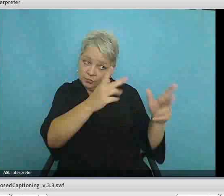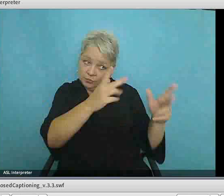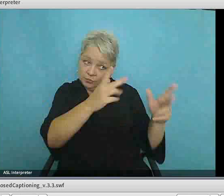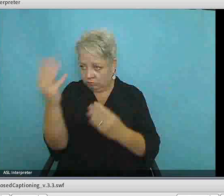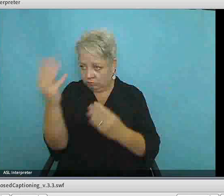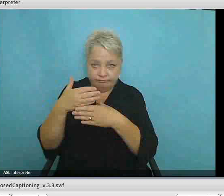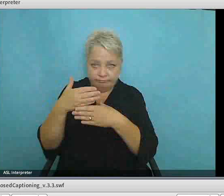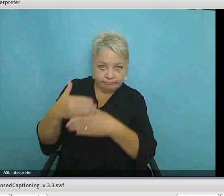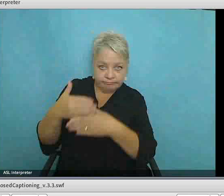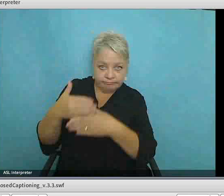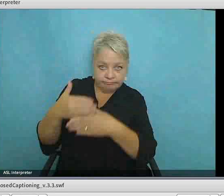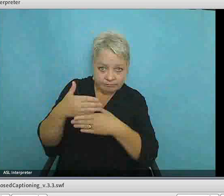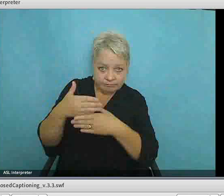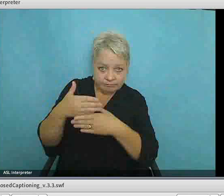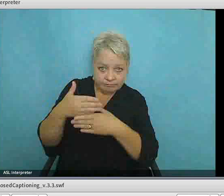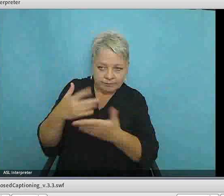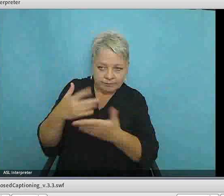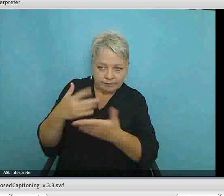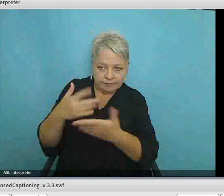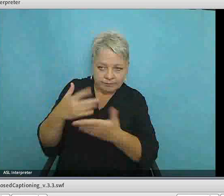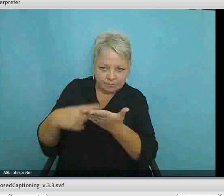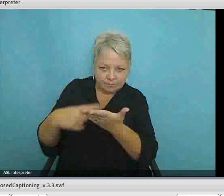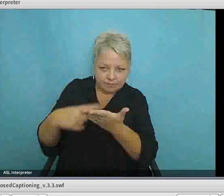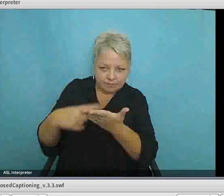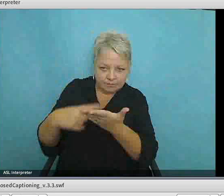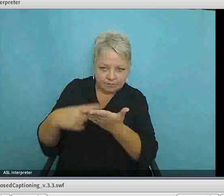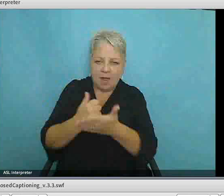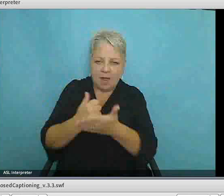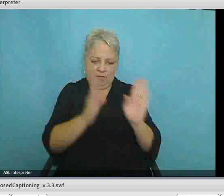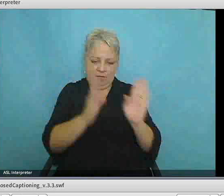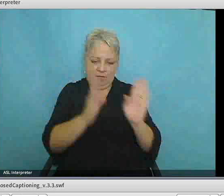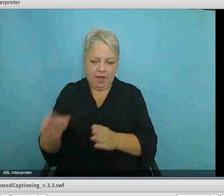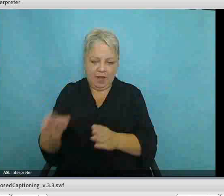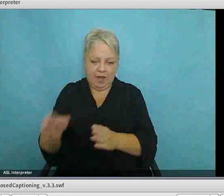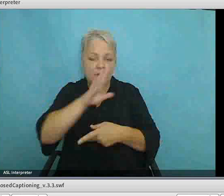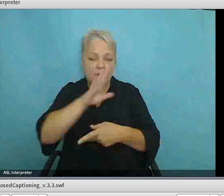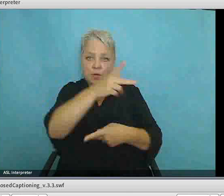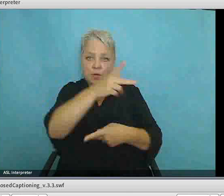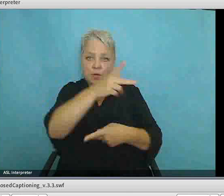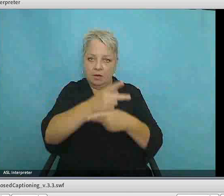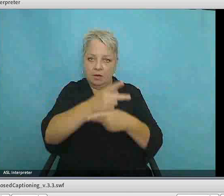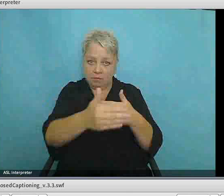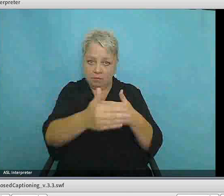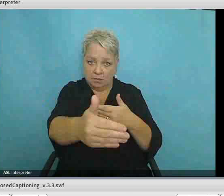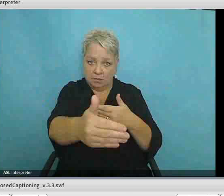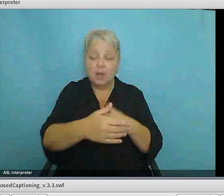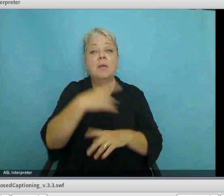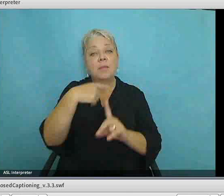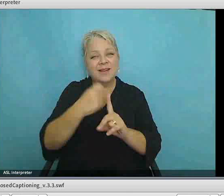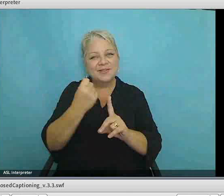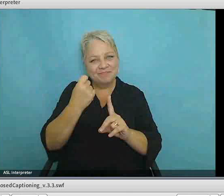the objectives of the state agency's efforts and the objective of the One Care plan.